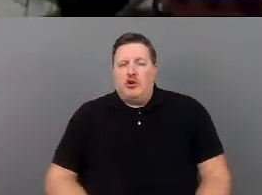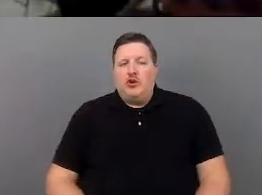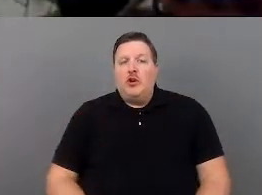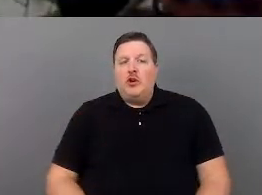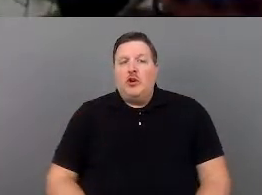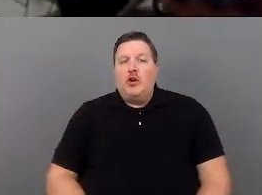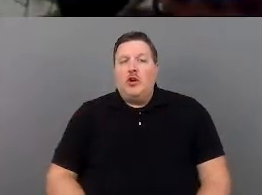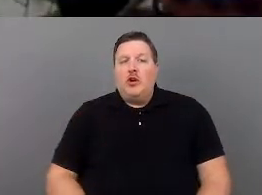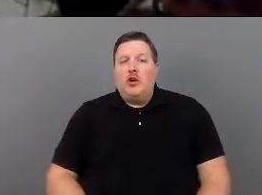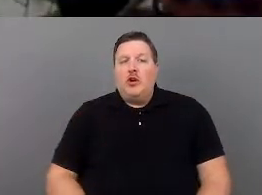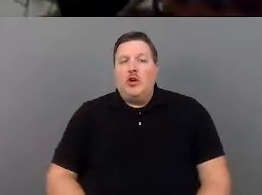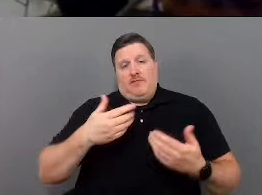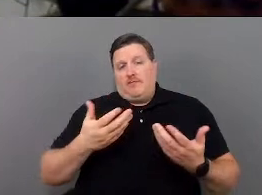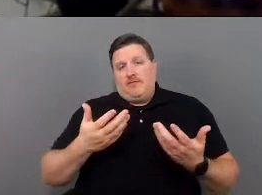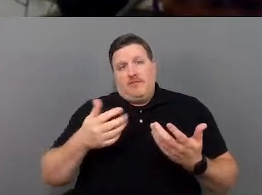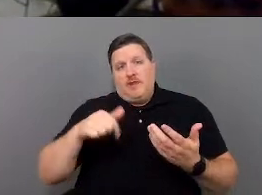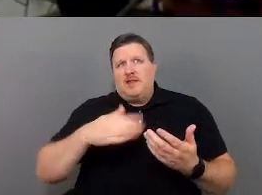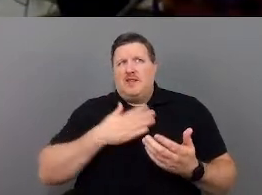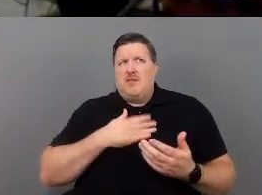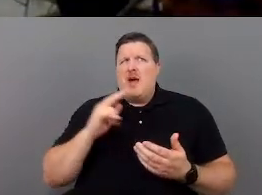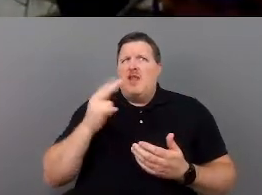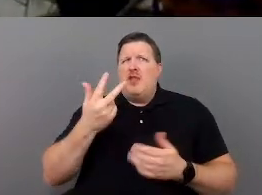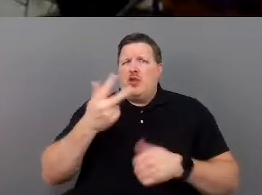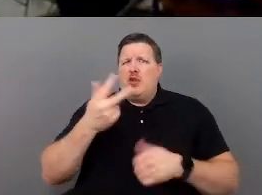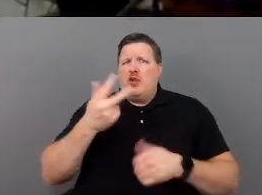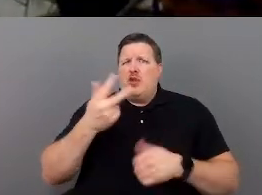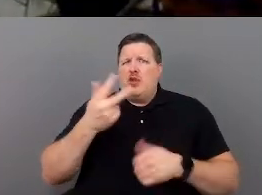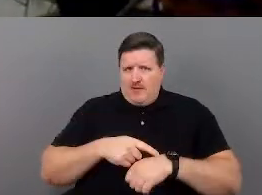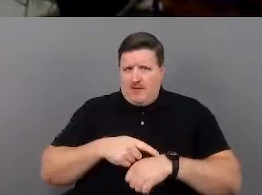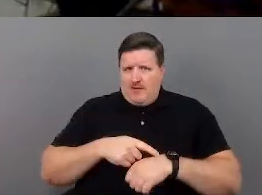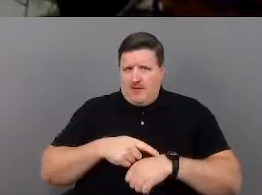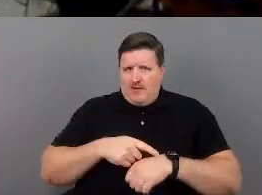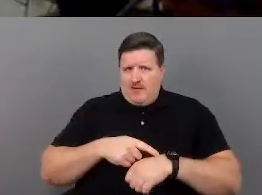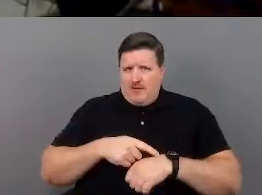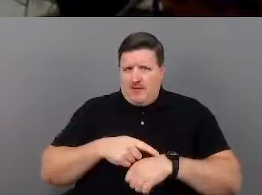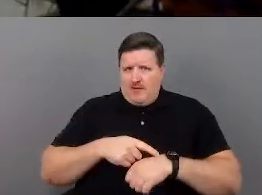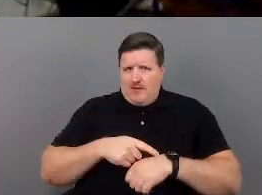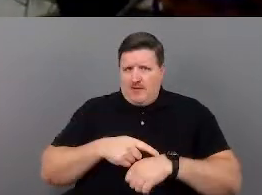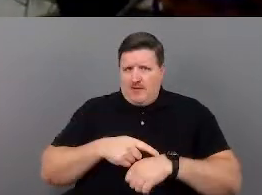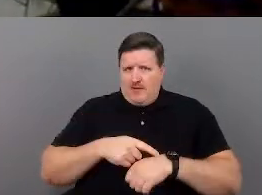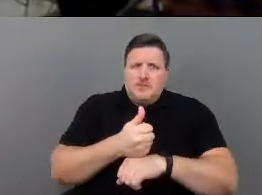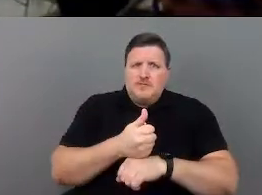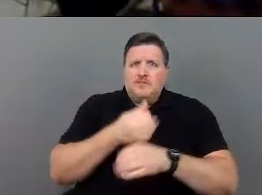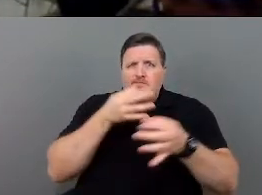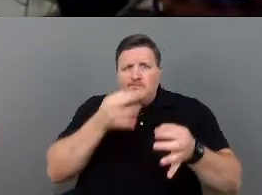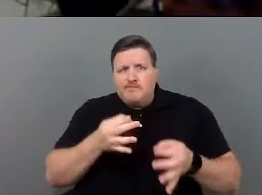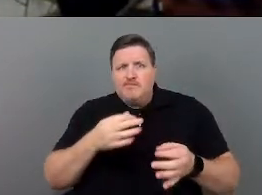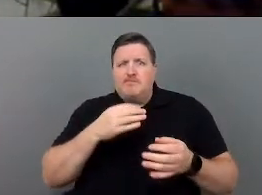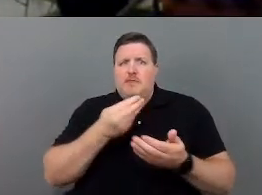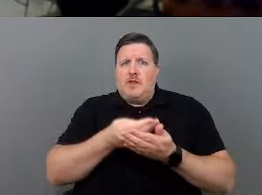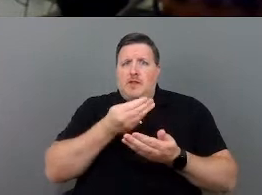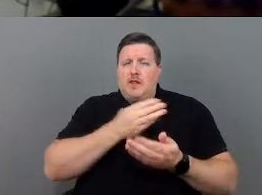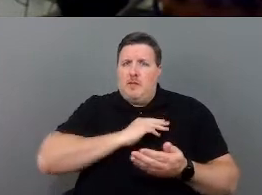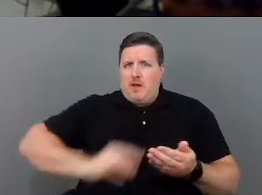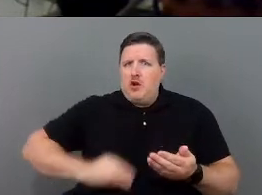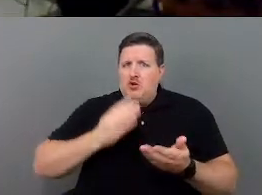THIS WILL BE, I BELIEVE, MY THIRD TIME COMING BEFORE YOU TO GROUND US IN THE MAYOR'S RECOMMENDED BUDGET BEFORE AMENDMENTS ARE MADE AND THE FINAL BUDGET IS ADOPTED.